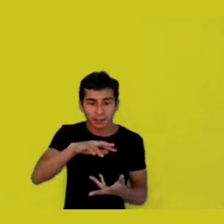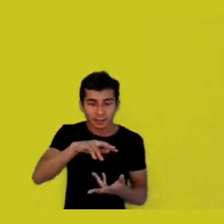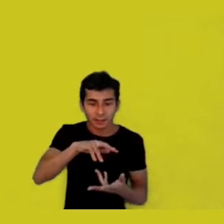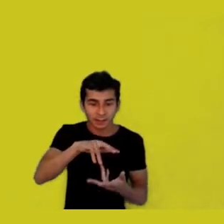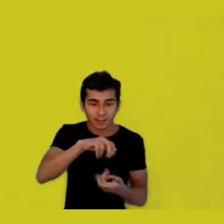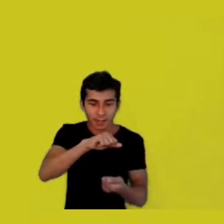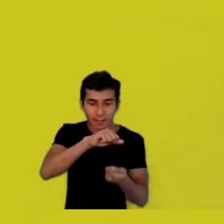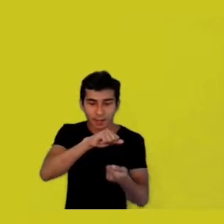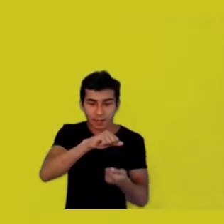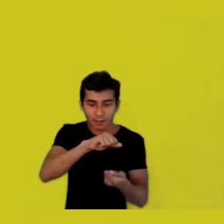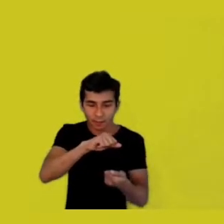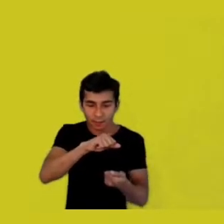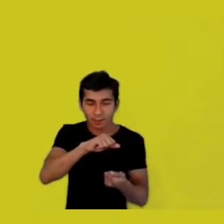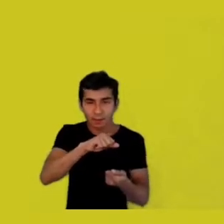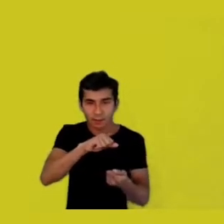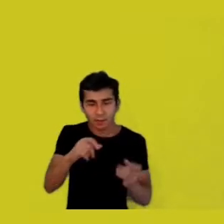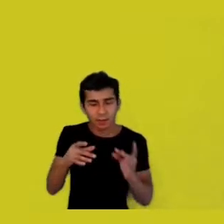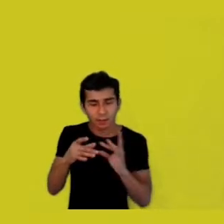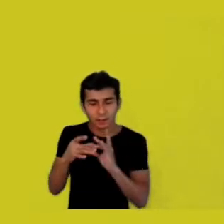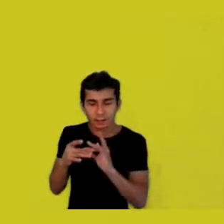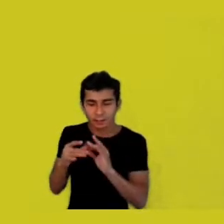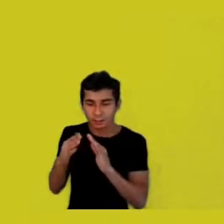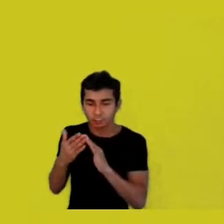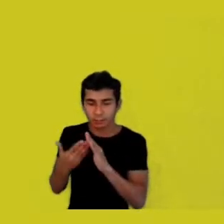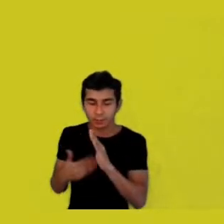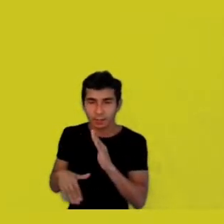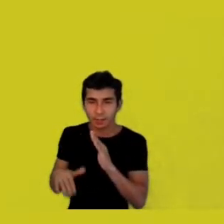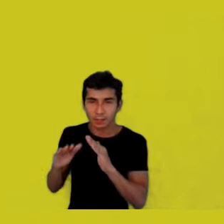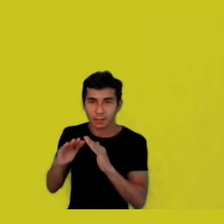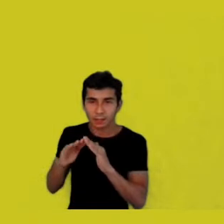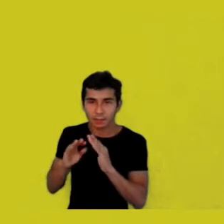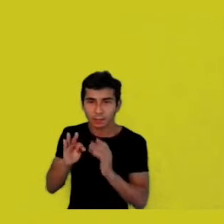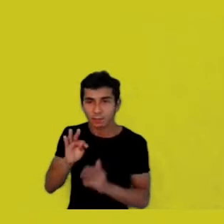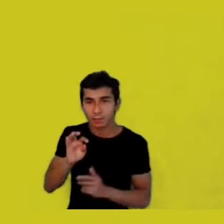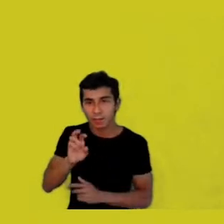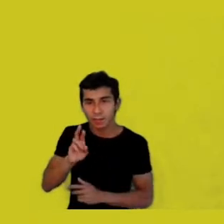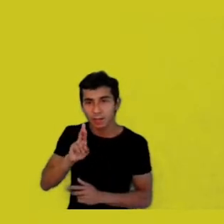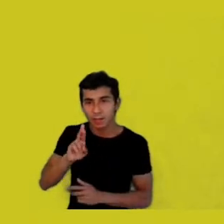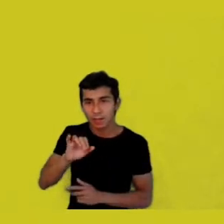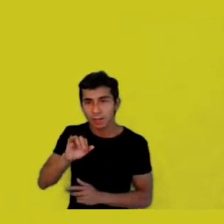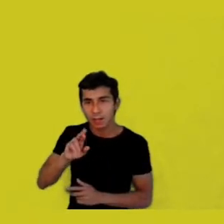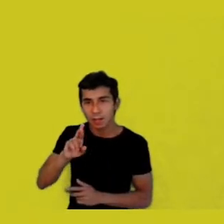I keep thinking about -nsi, -nza, -ntotu,